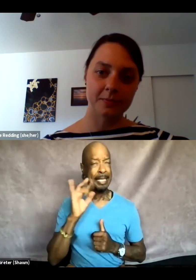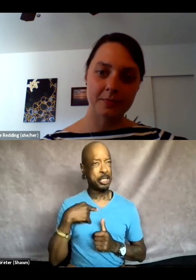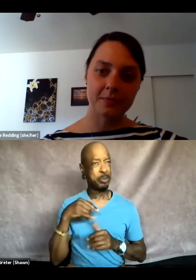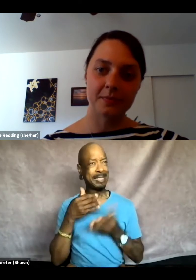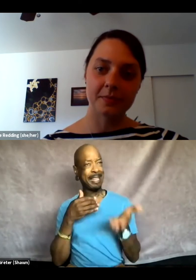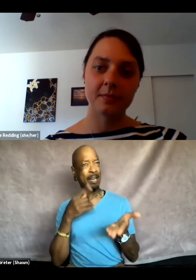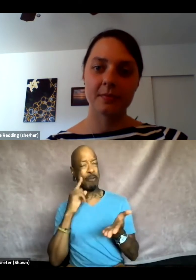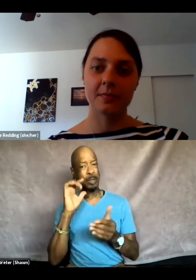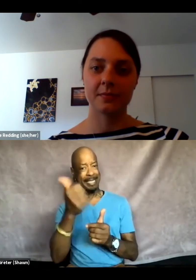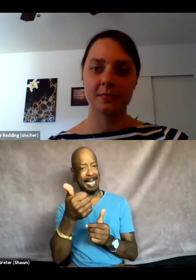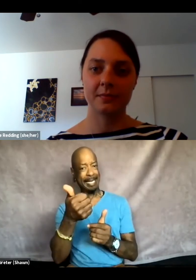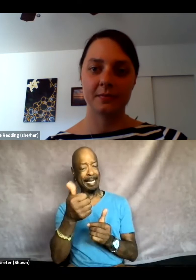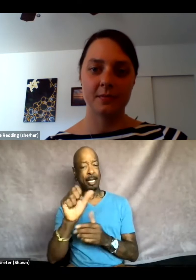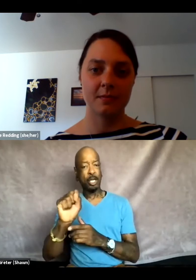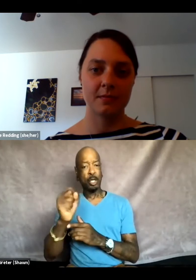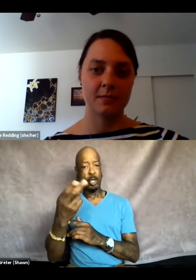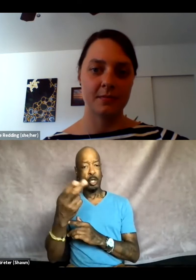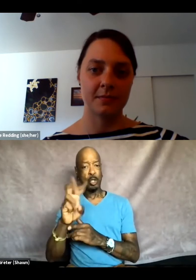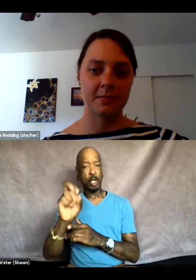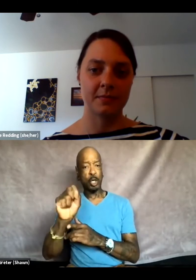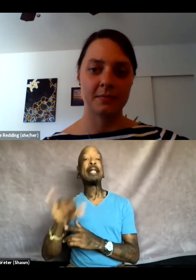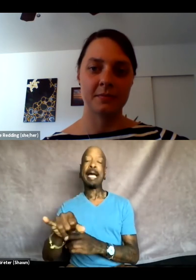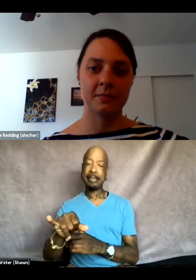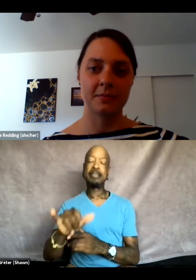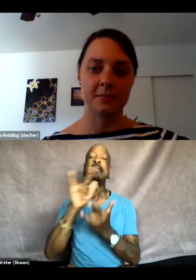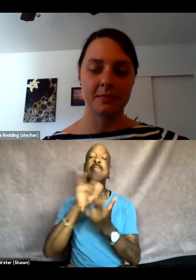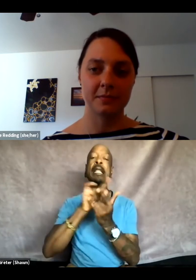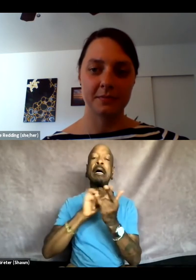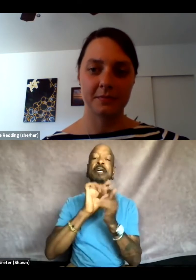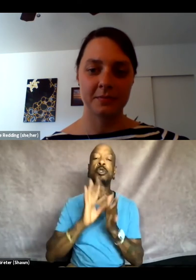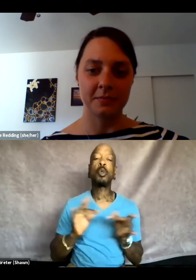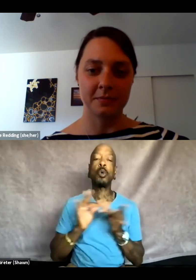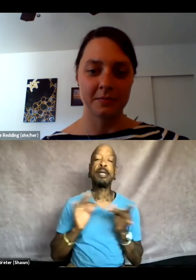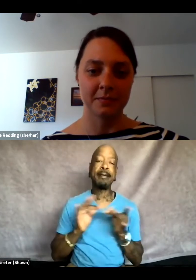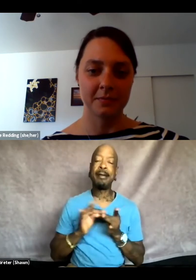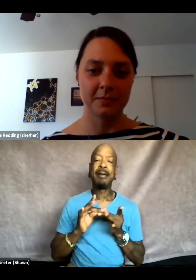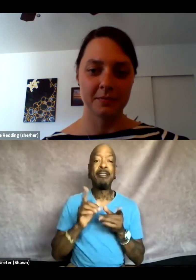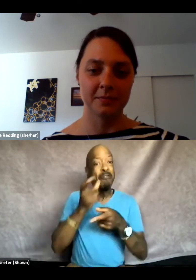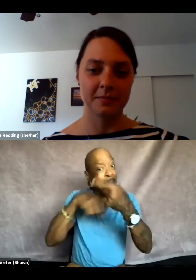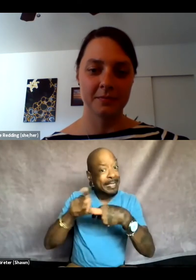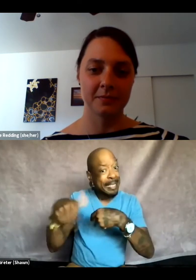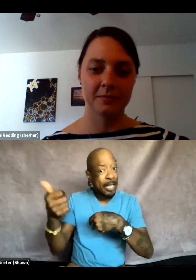Keah Brown: that's the love story, and there was no replacing her, and I think that what